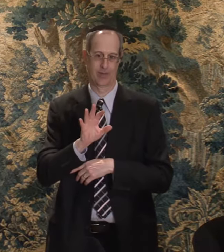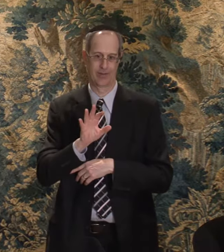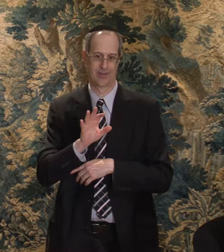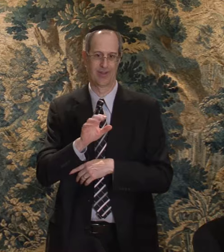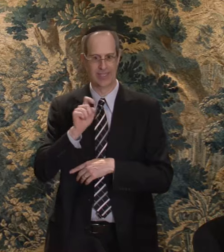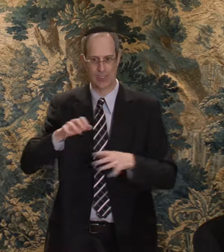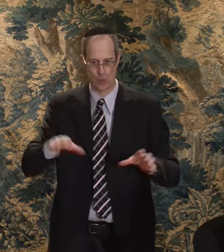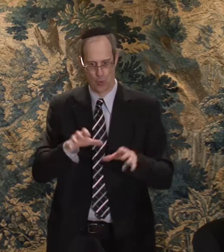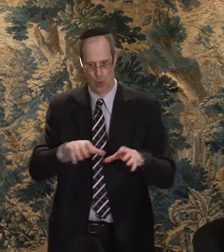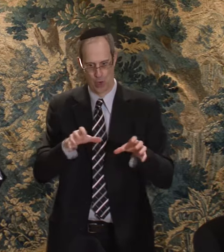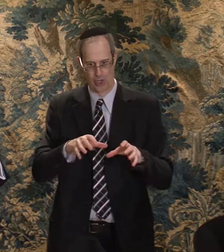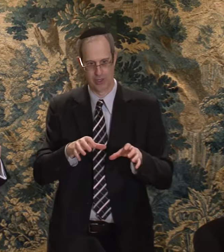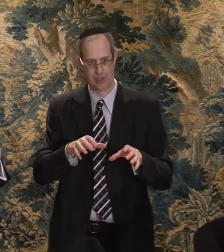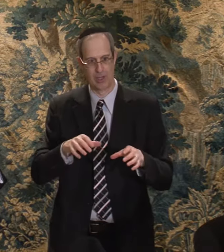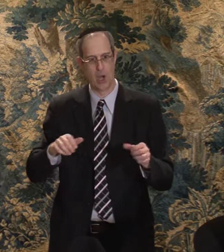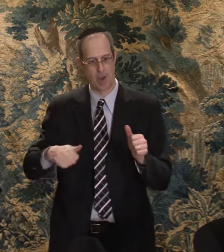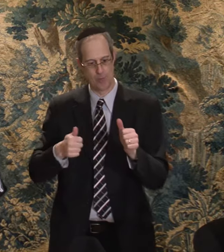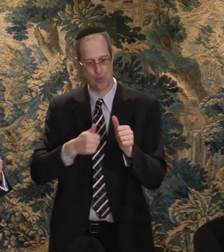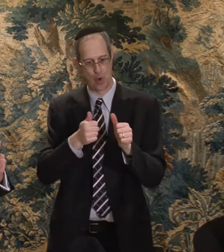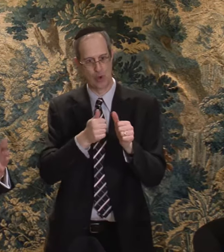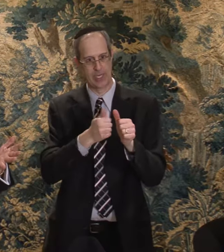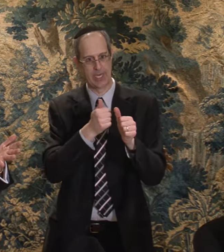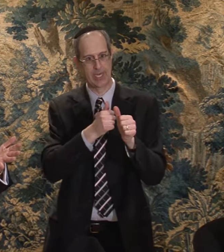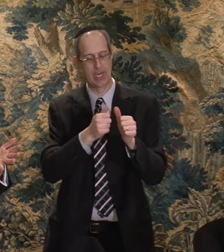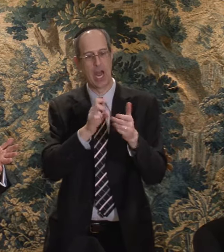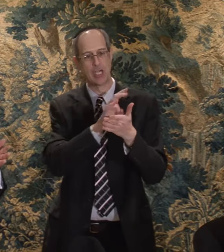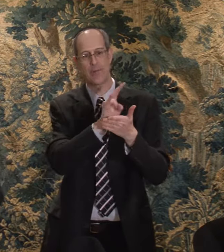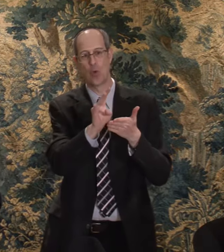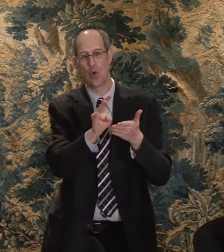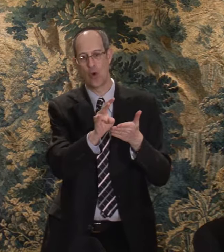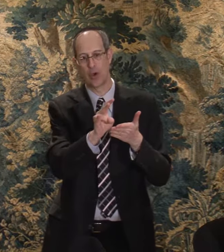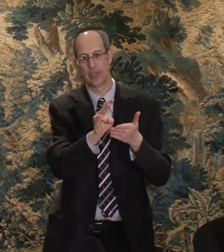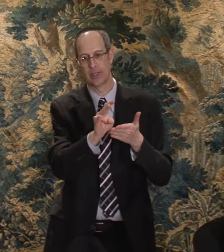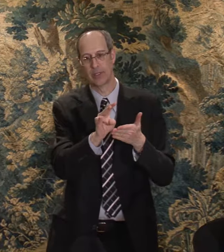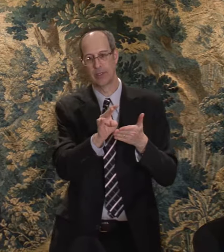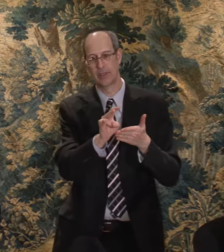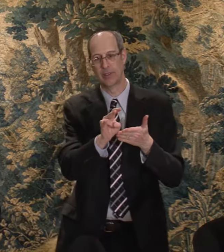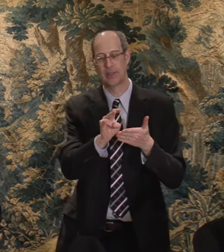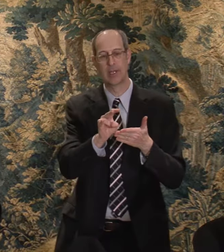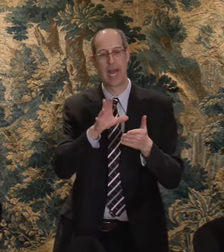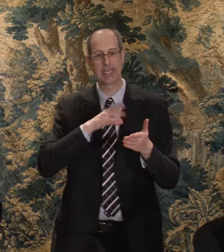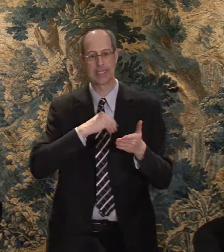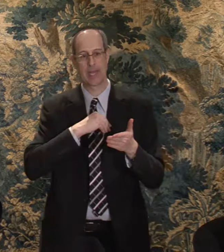we're coming towards shoe is there a hair it's called mullet era it's 49 days